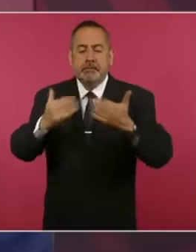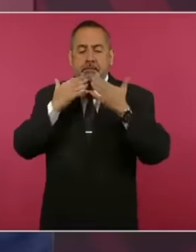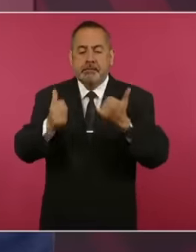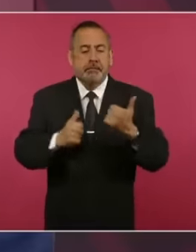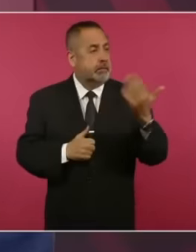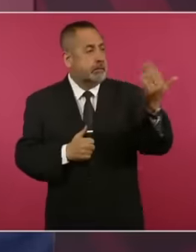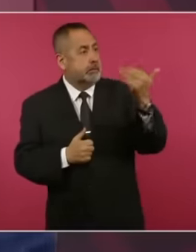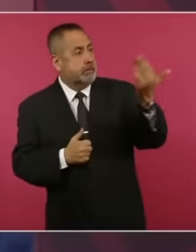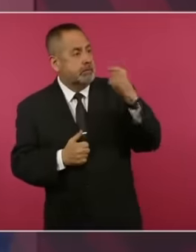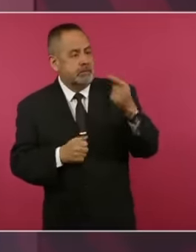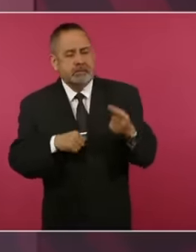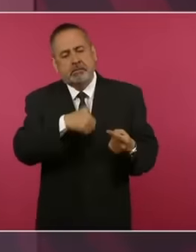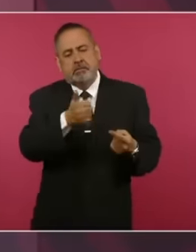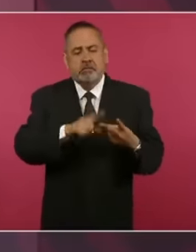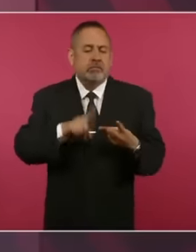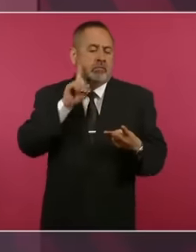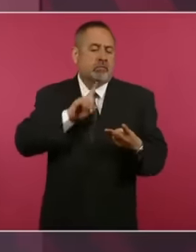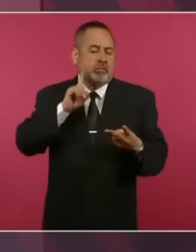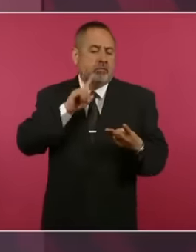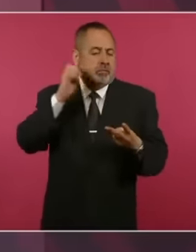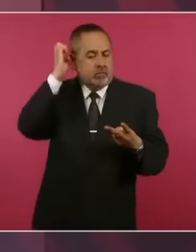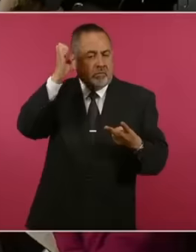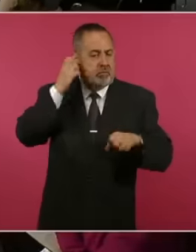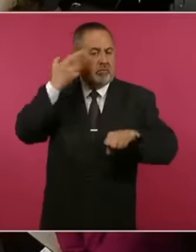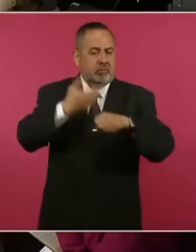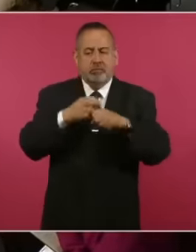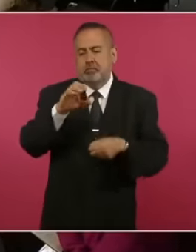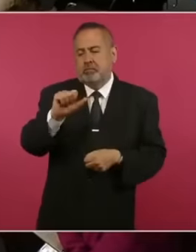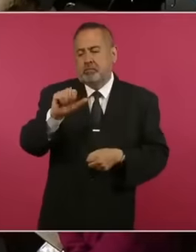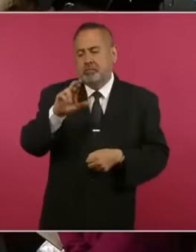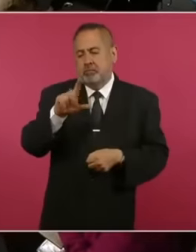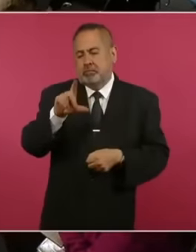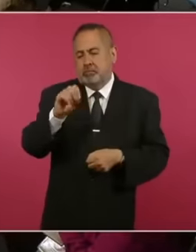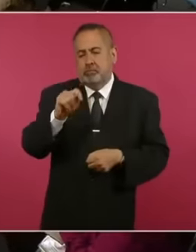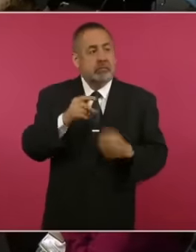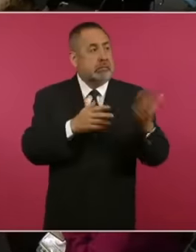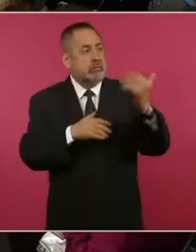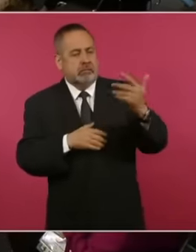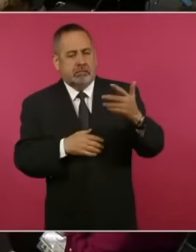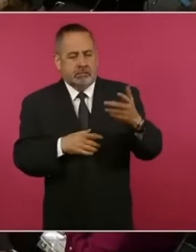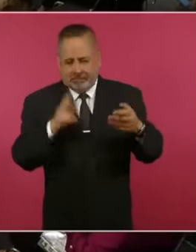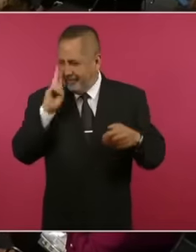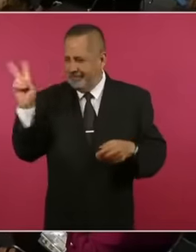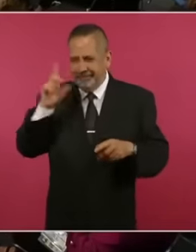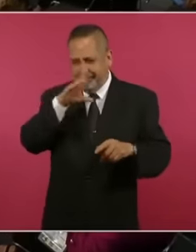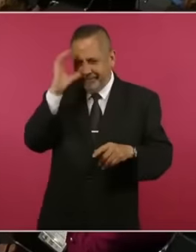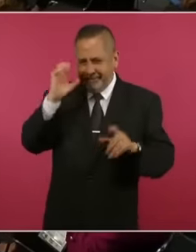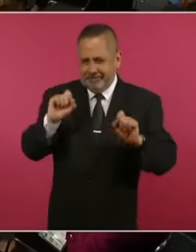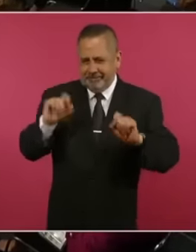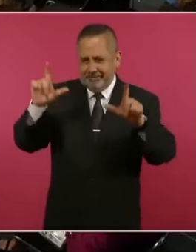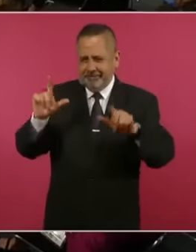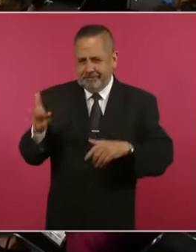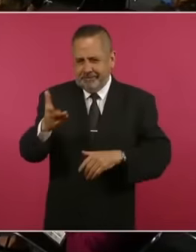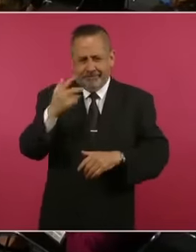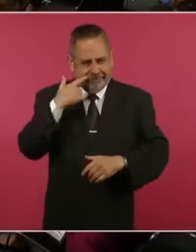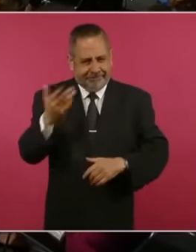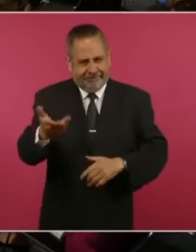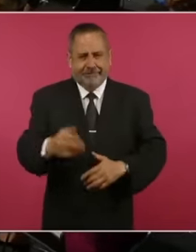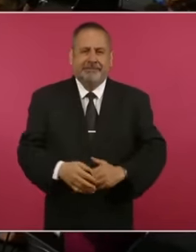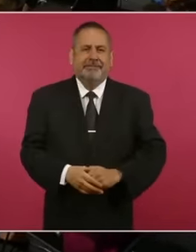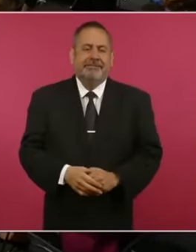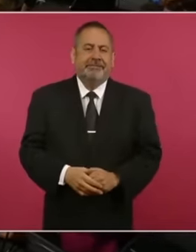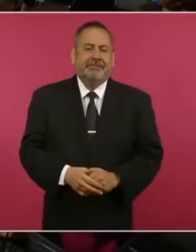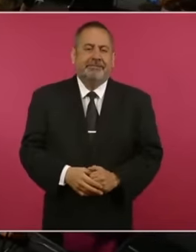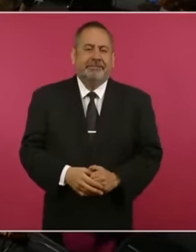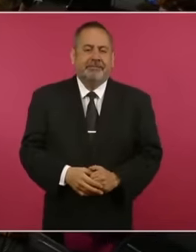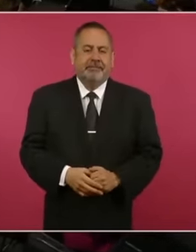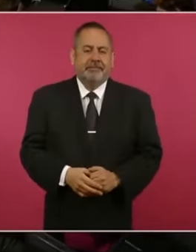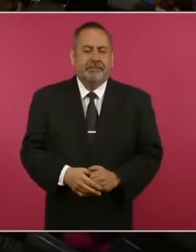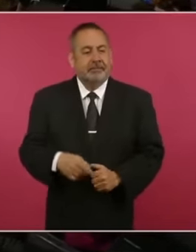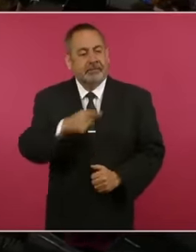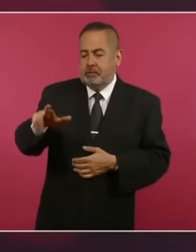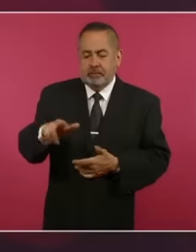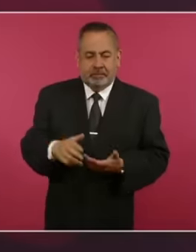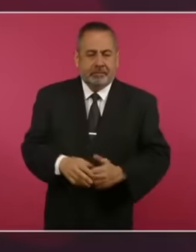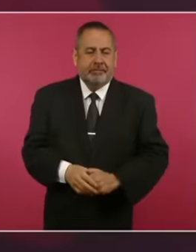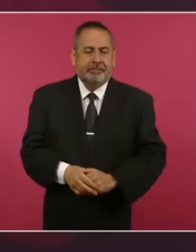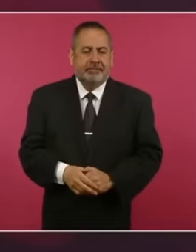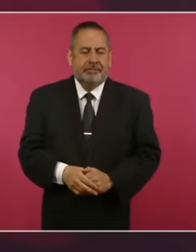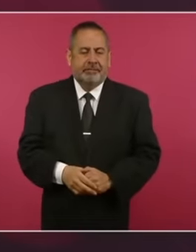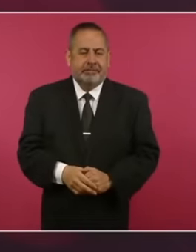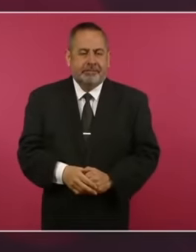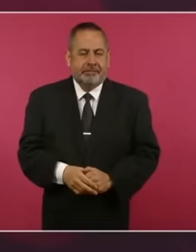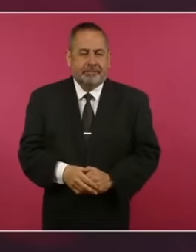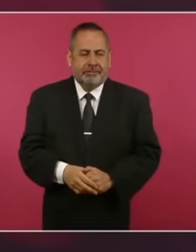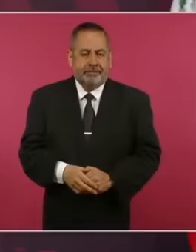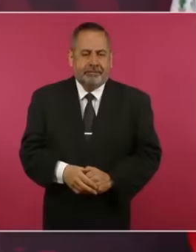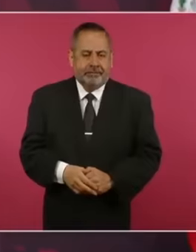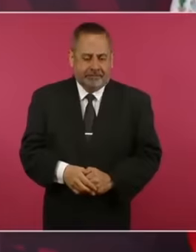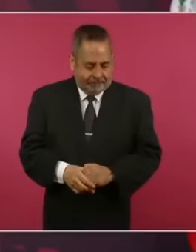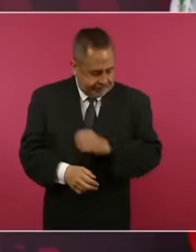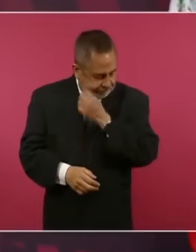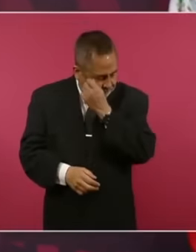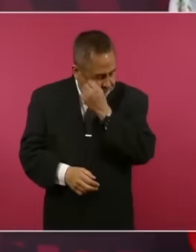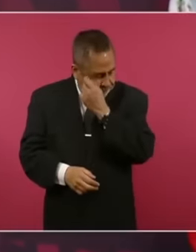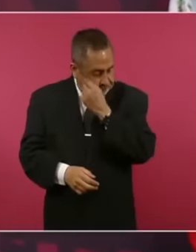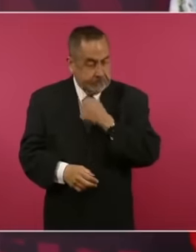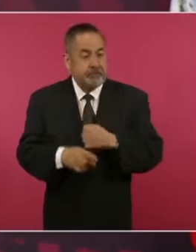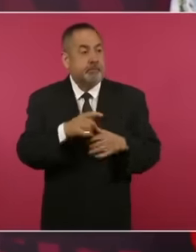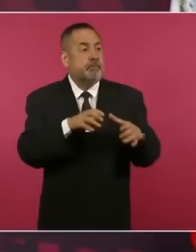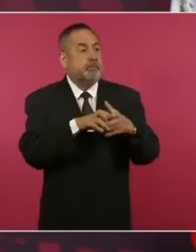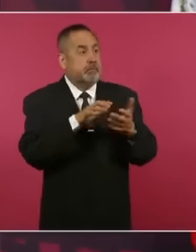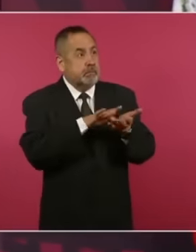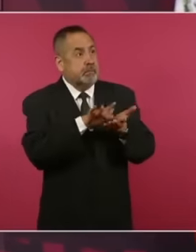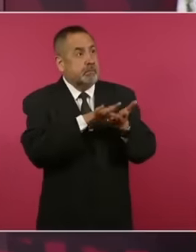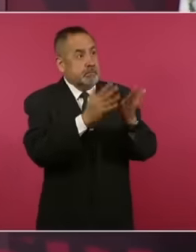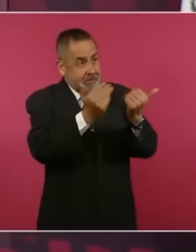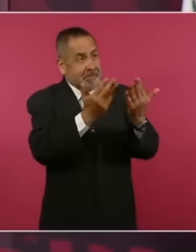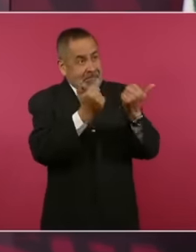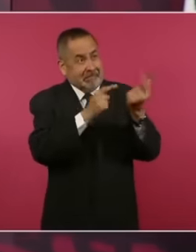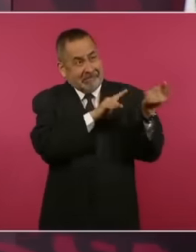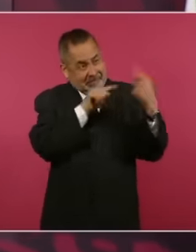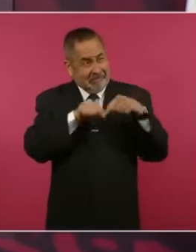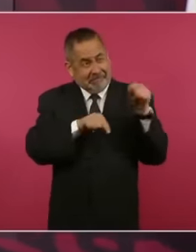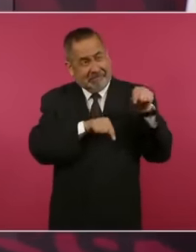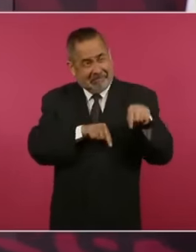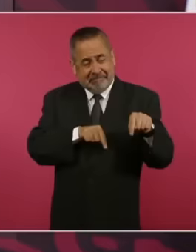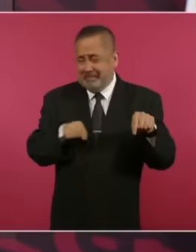and Empress Carlota Why don't you put the photo East of Miramar and they help the